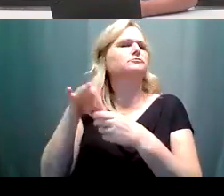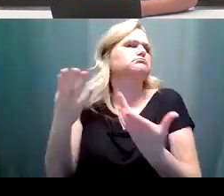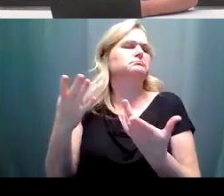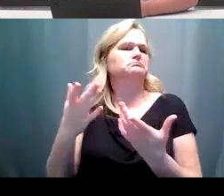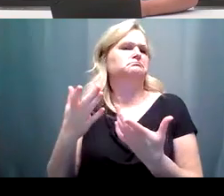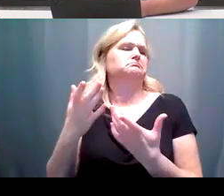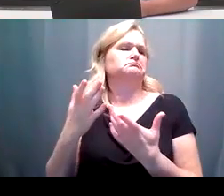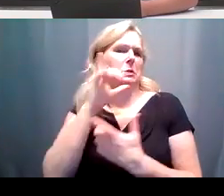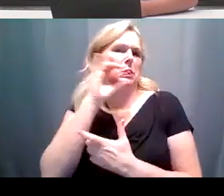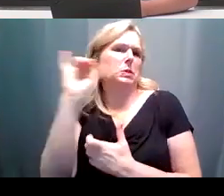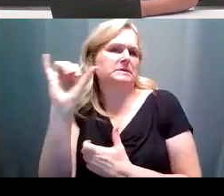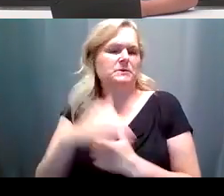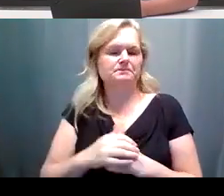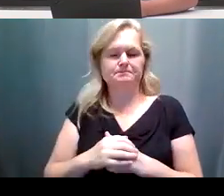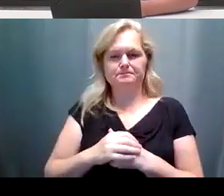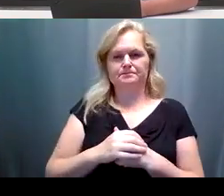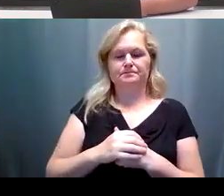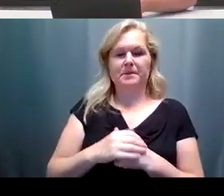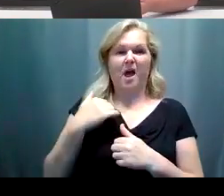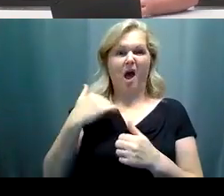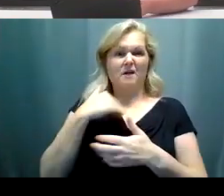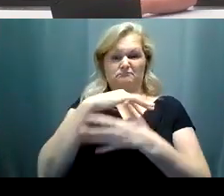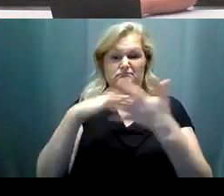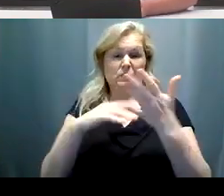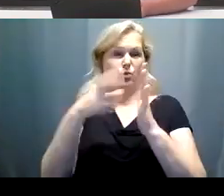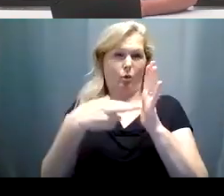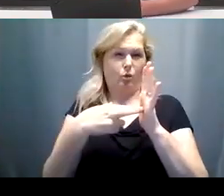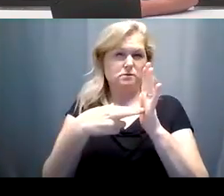There are many different types of election workers, but no matter your role, you can expect